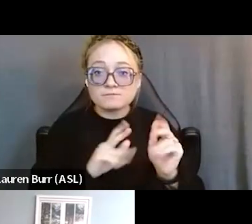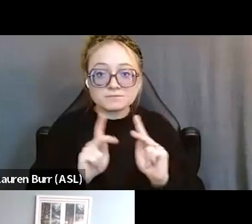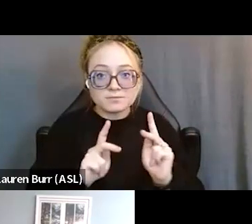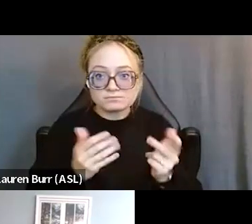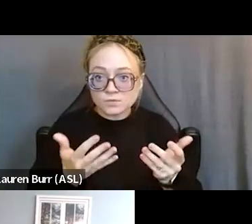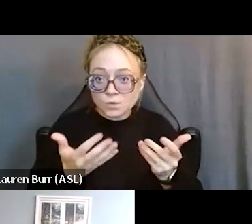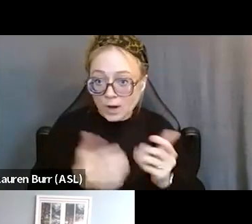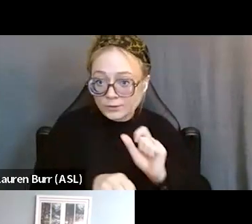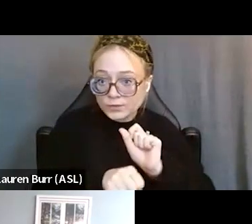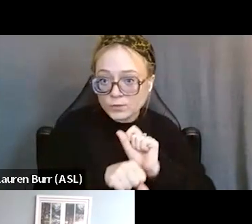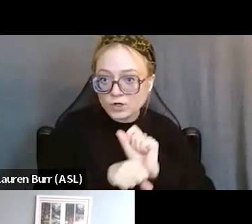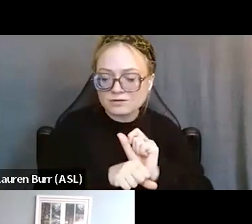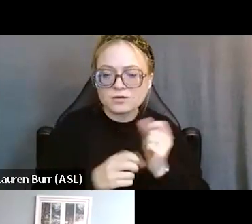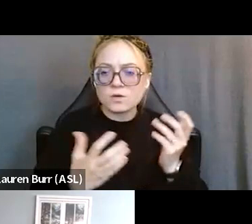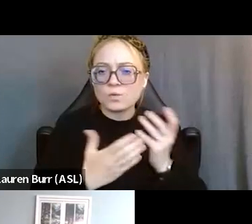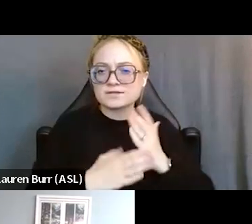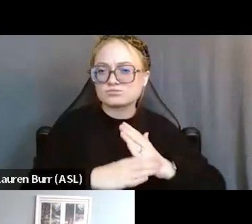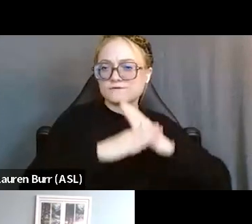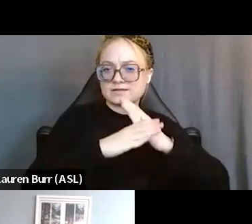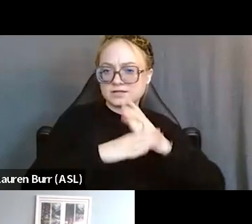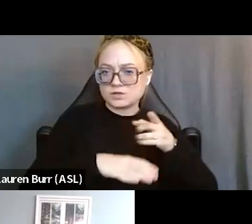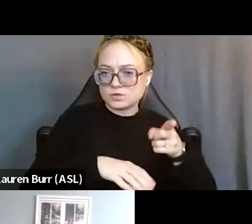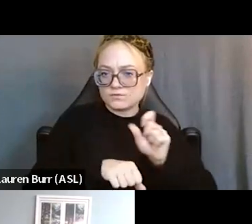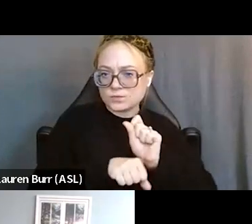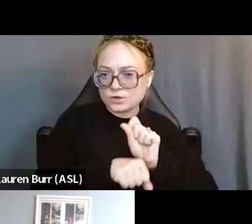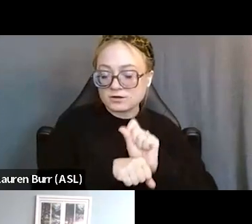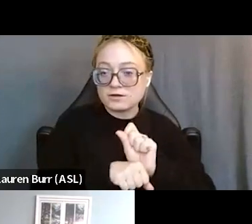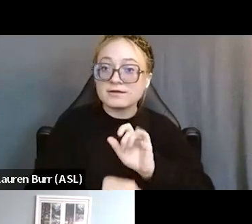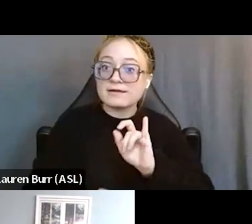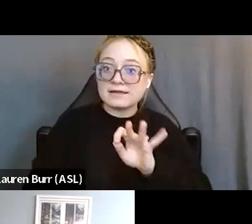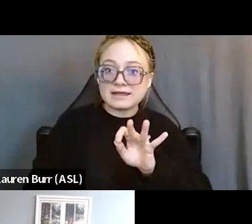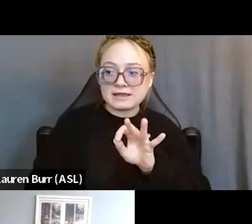And so what's getting in the way of work, and even if they can't say, like, oh, it's my schizophrenia or something, which is